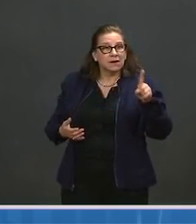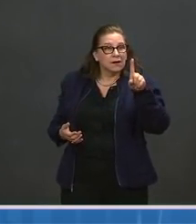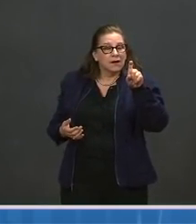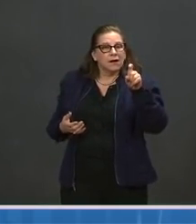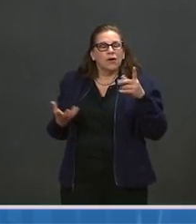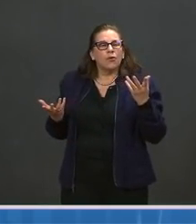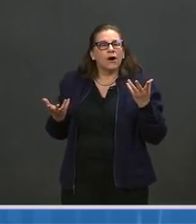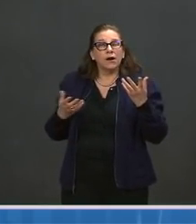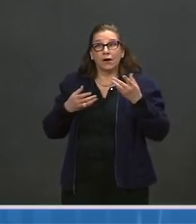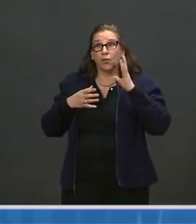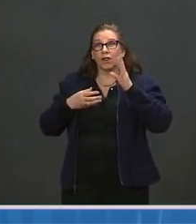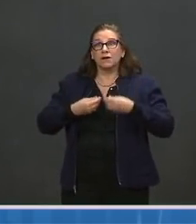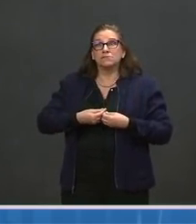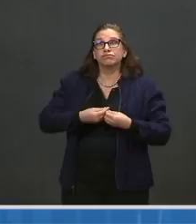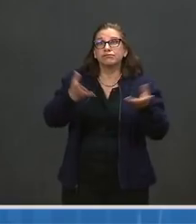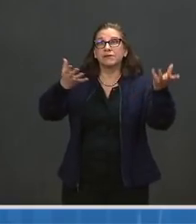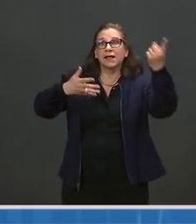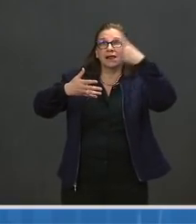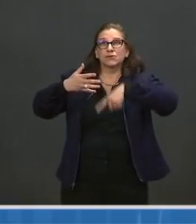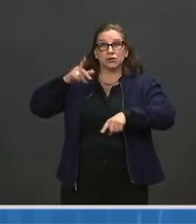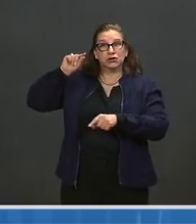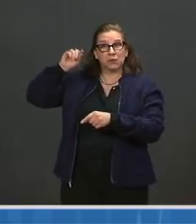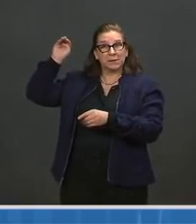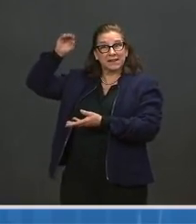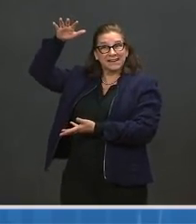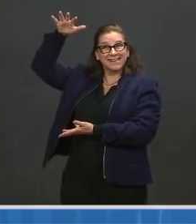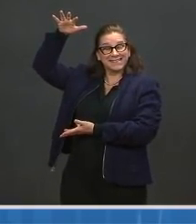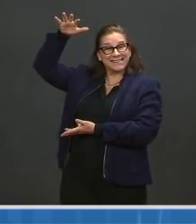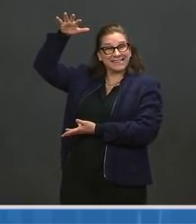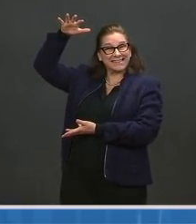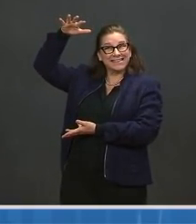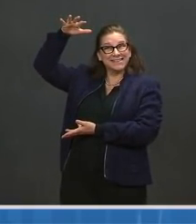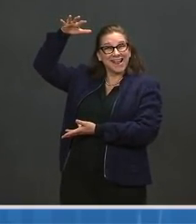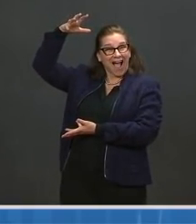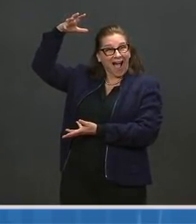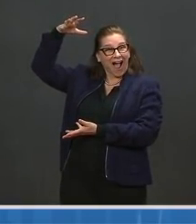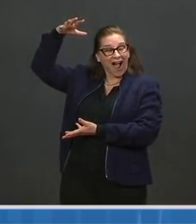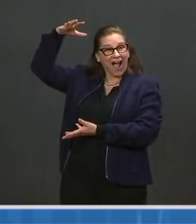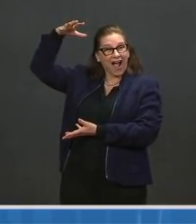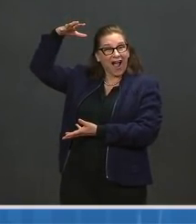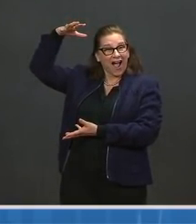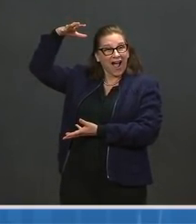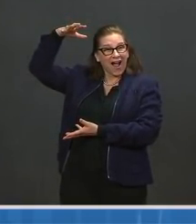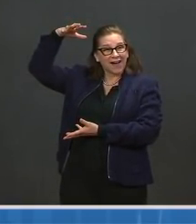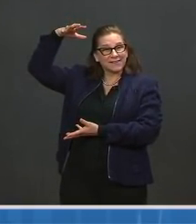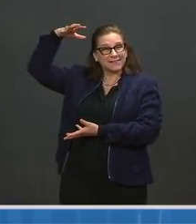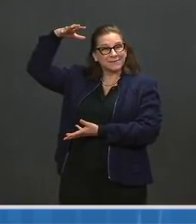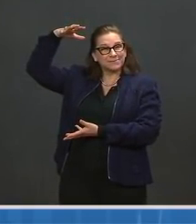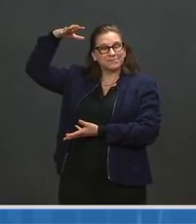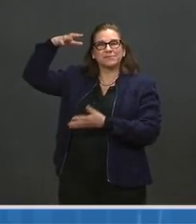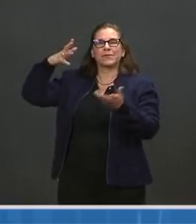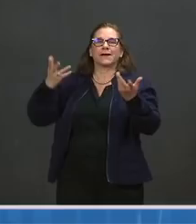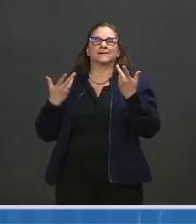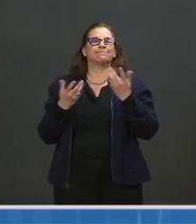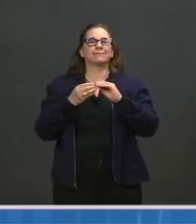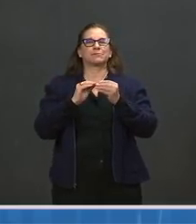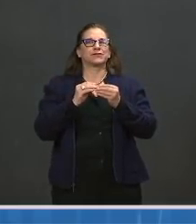Mr. Slavitt: Yeah, I'm not going to give you precise numbers. Obviously, this is a ramped-up manufacturing process.